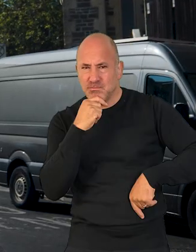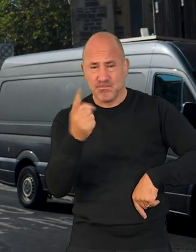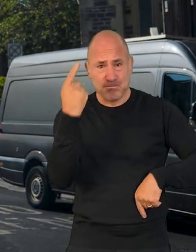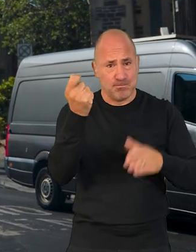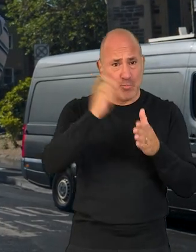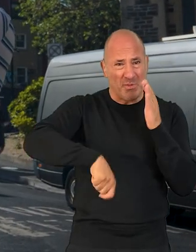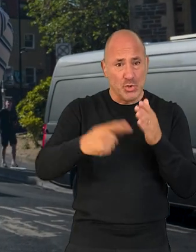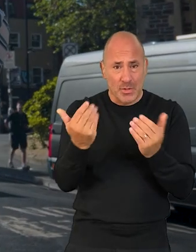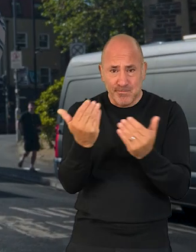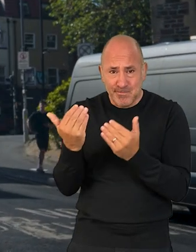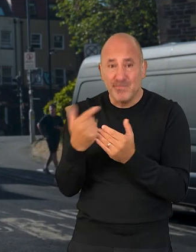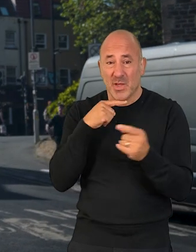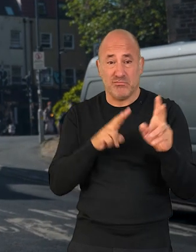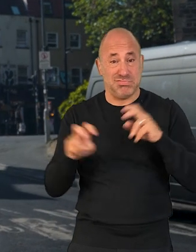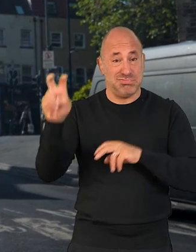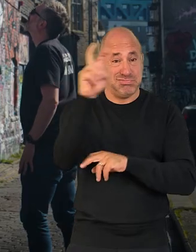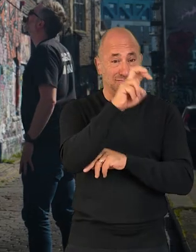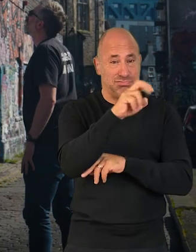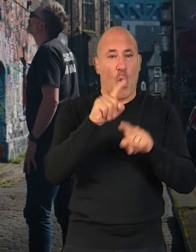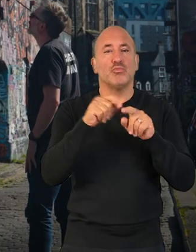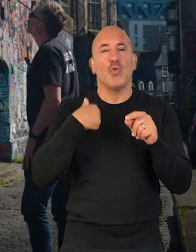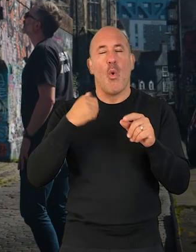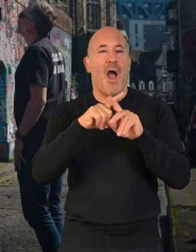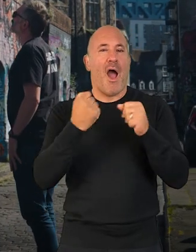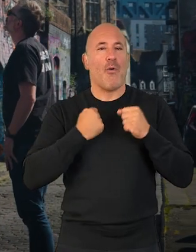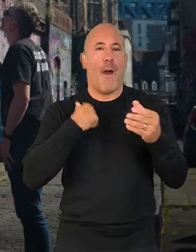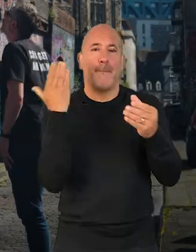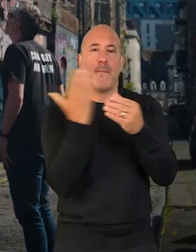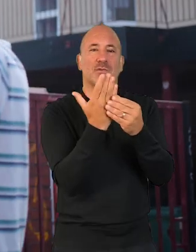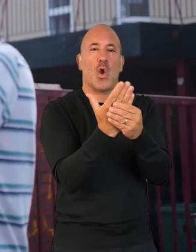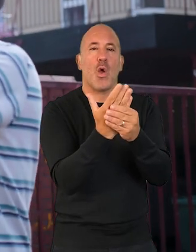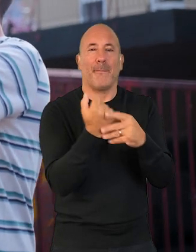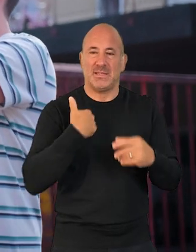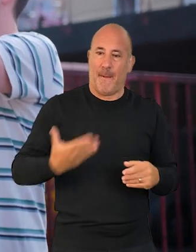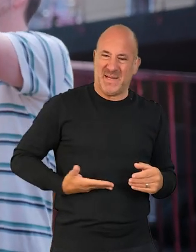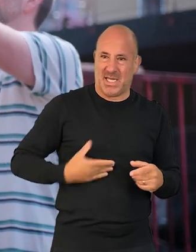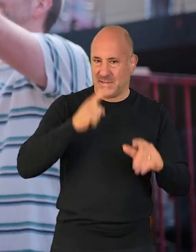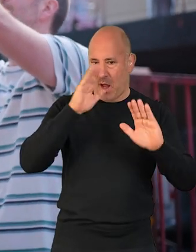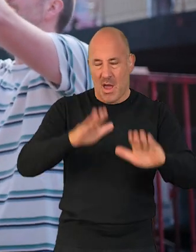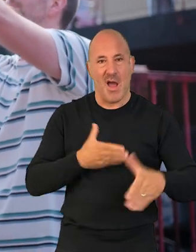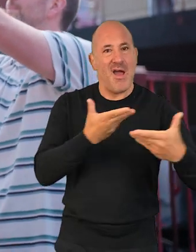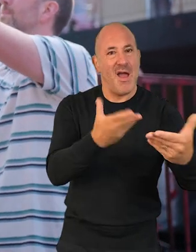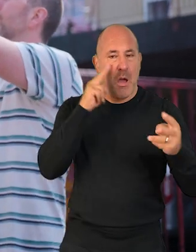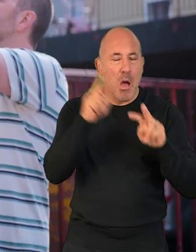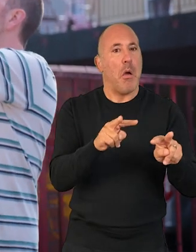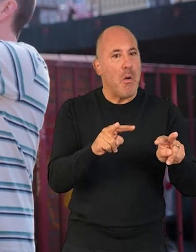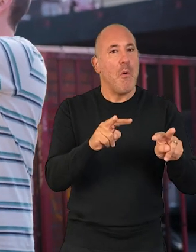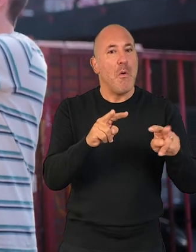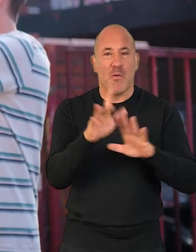and get commissions and get this out there and tour it but also, it's going to be portfolio work to help us build up the services side of our business.